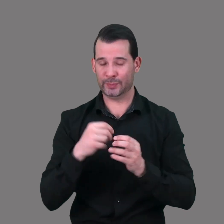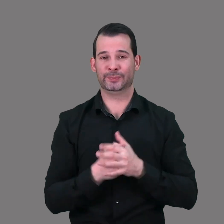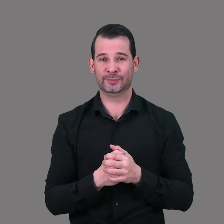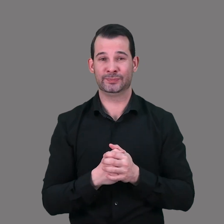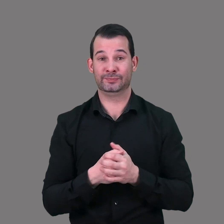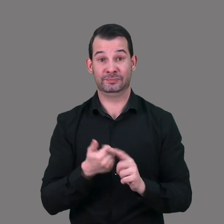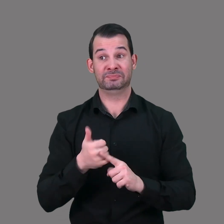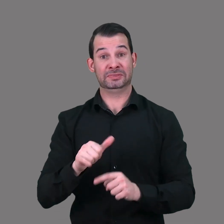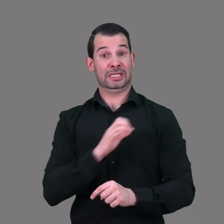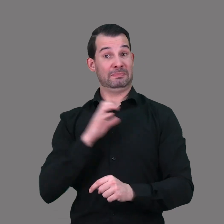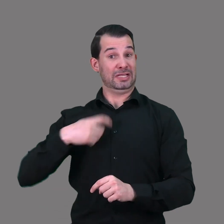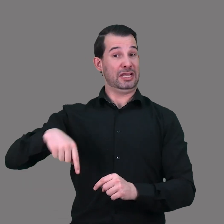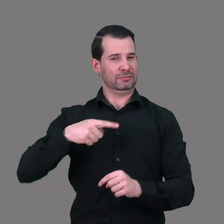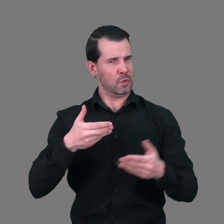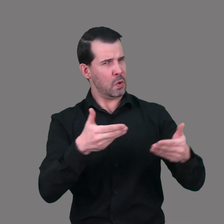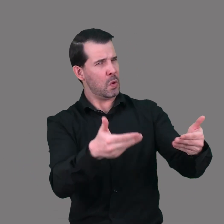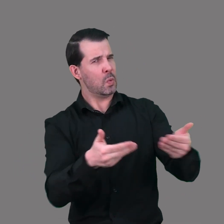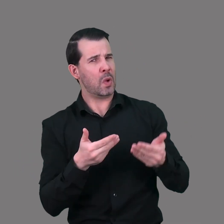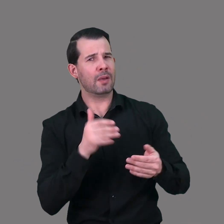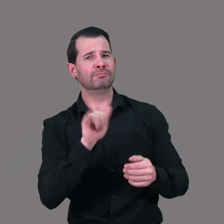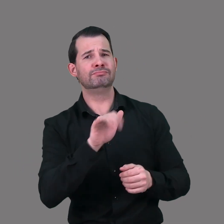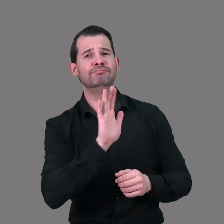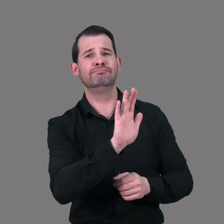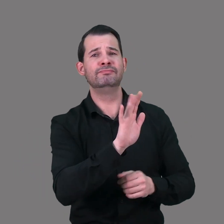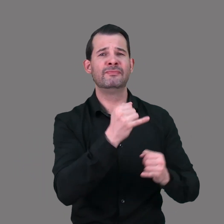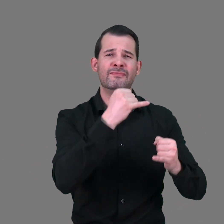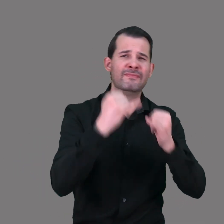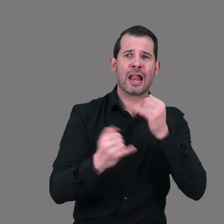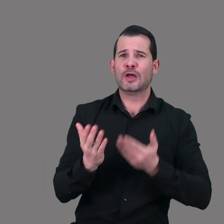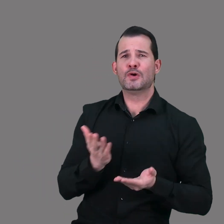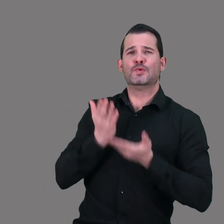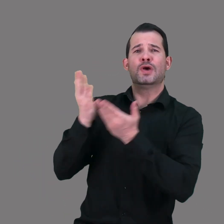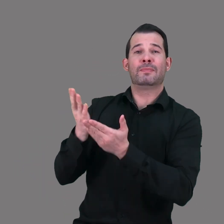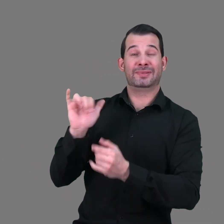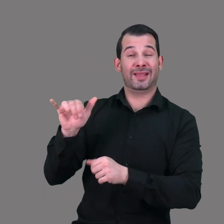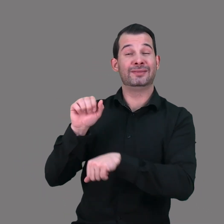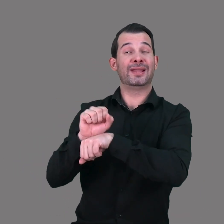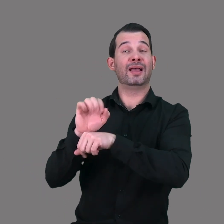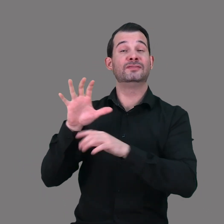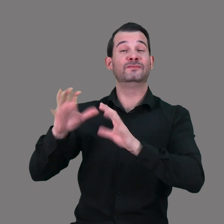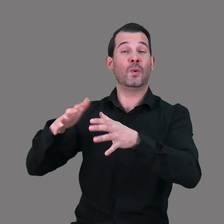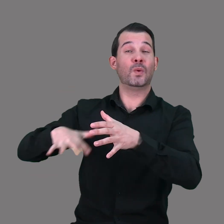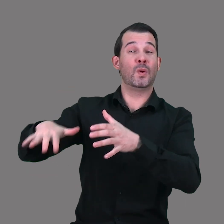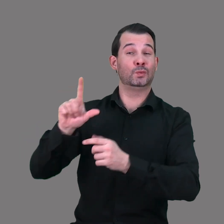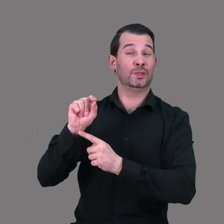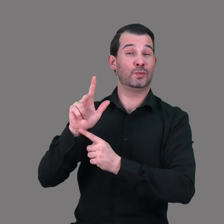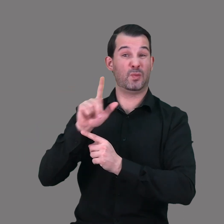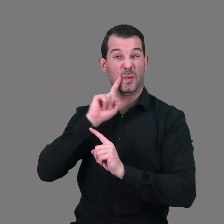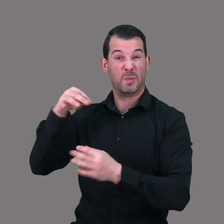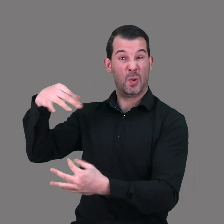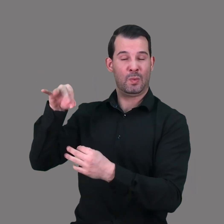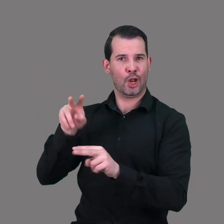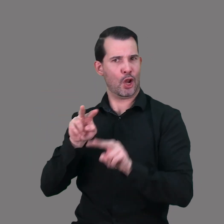The Commission welcomes the final recommendations in the Taskforce’s 2023 report and looks forward